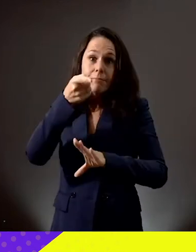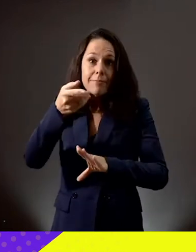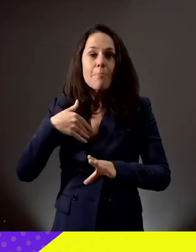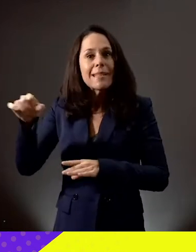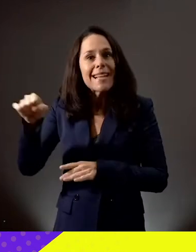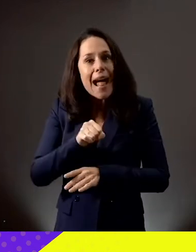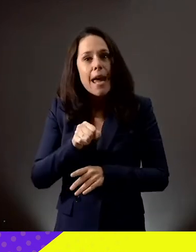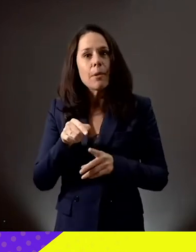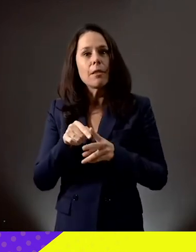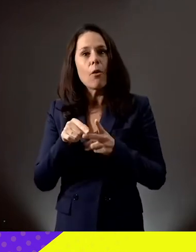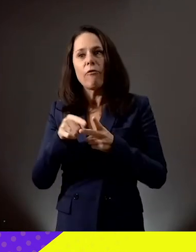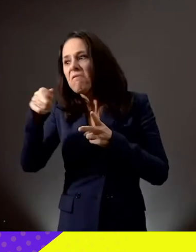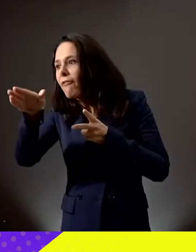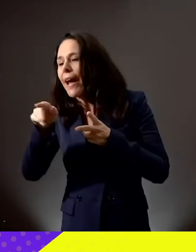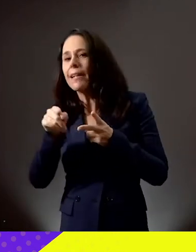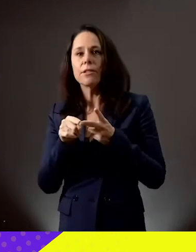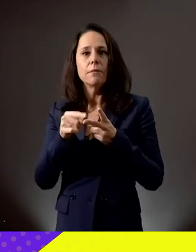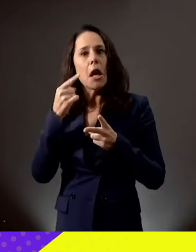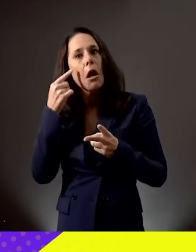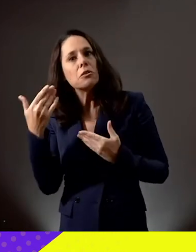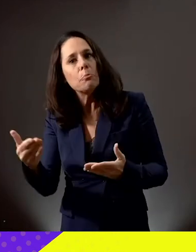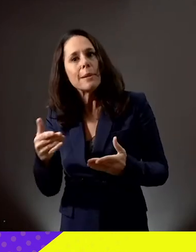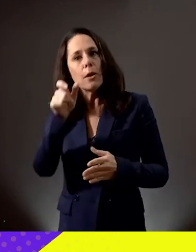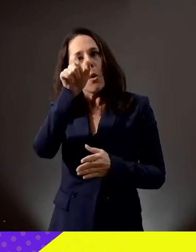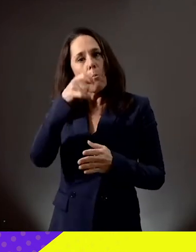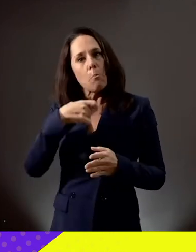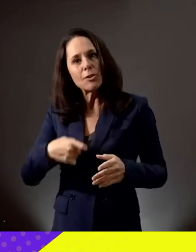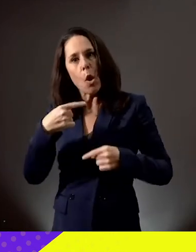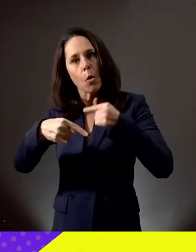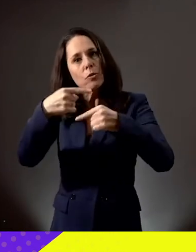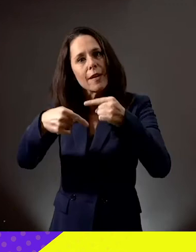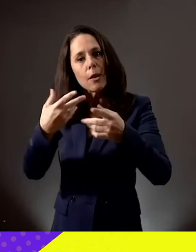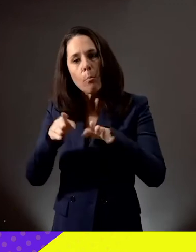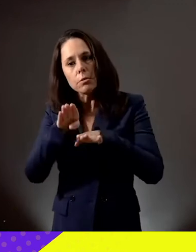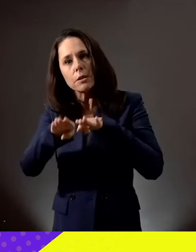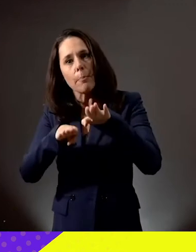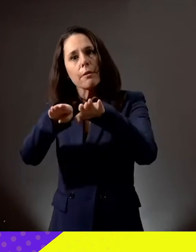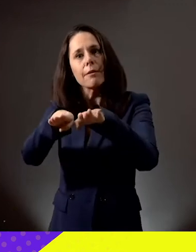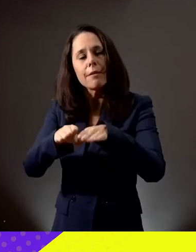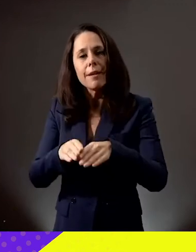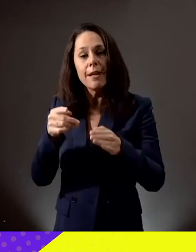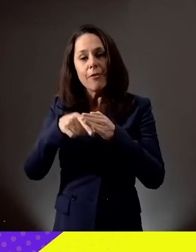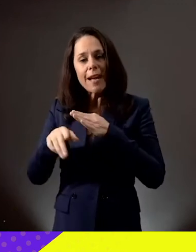You offer them opportunities to develop themselves personally... based on social commitment...